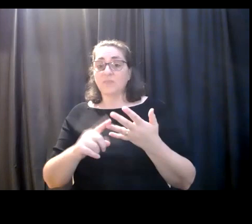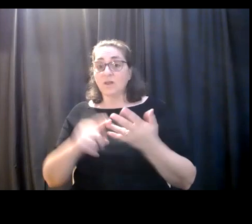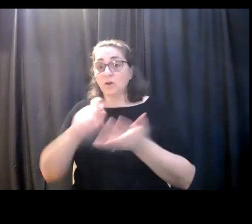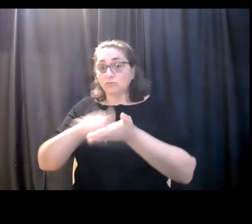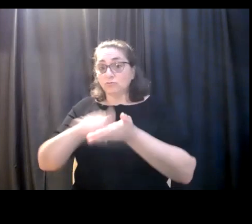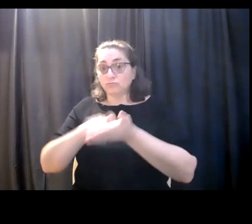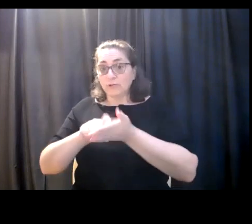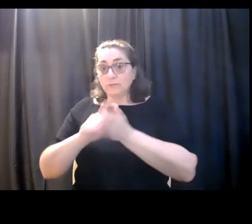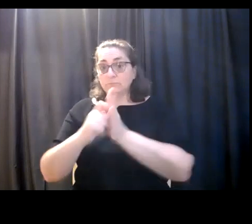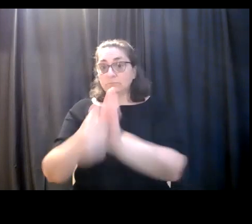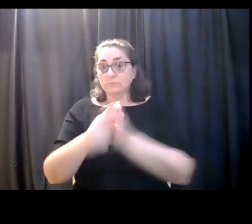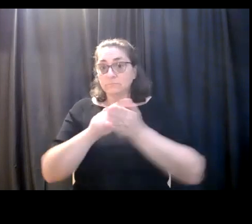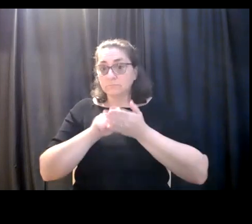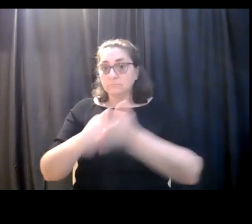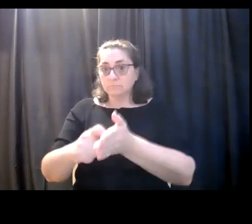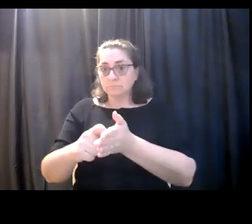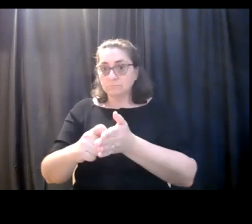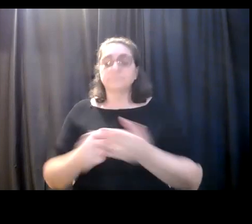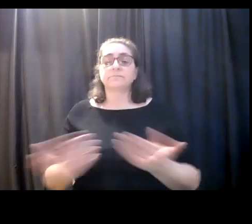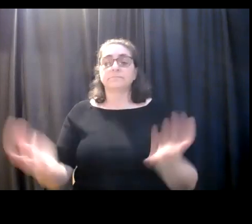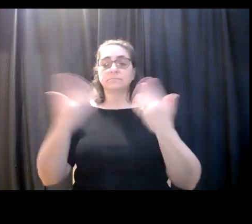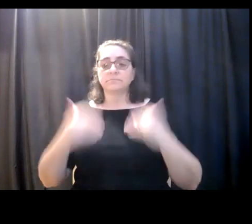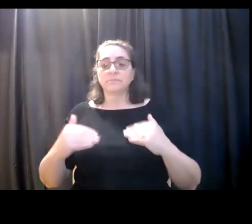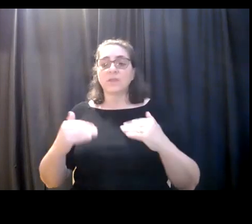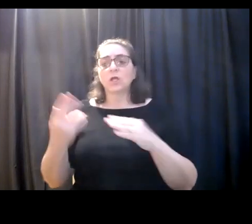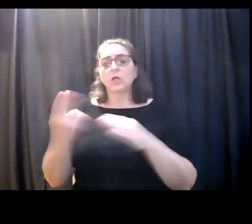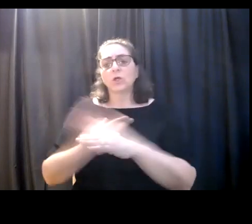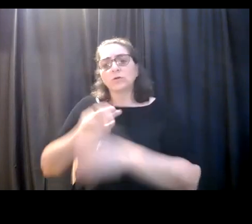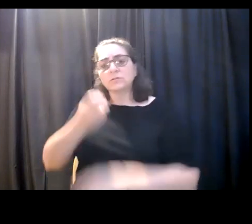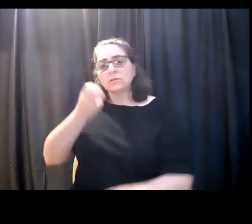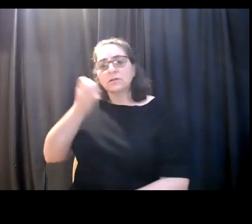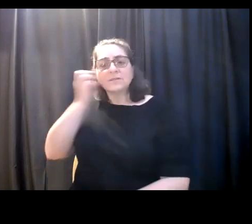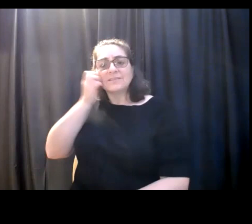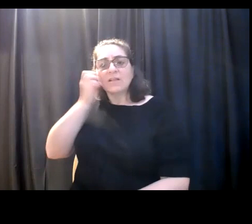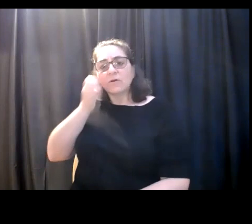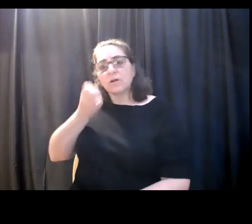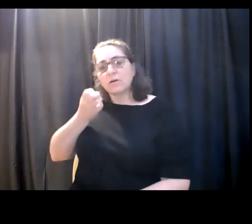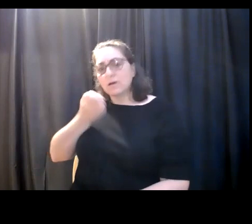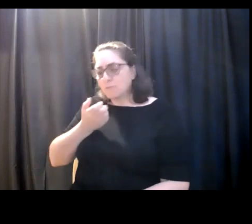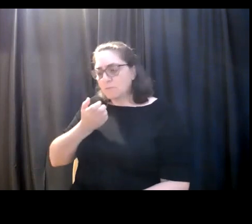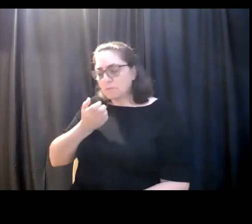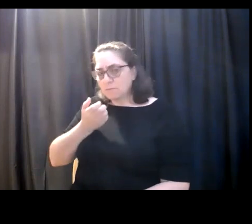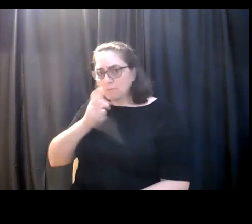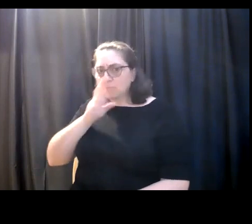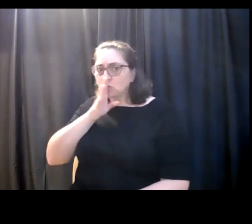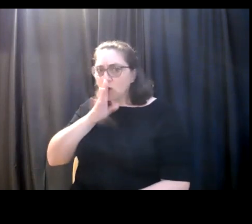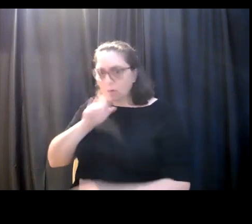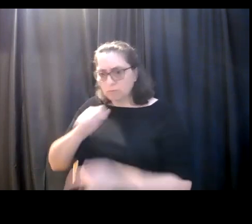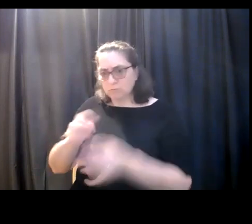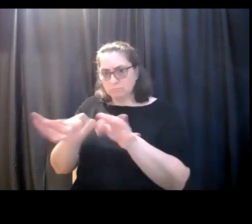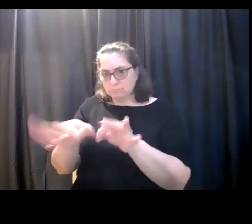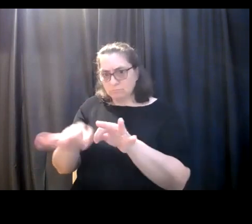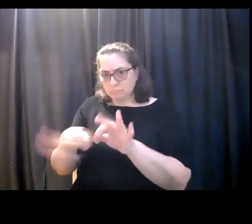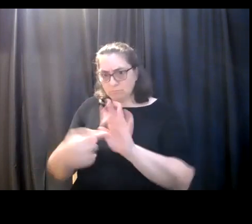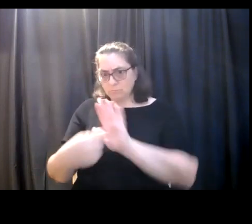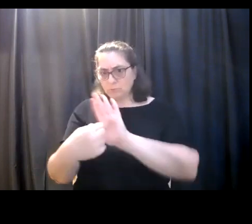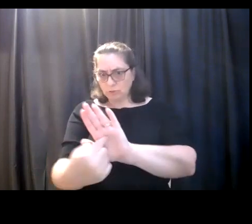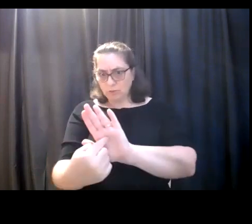Let's start with safety. It could be my email, patient portal, by atext or phone. You will be